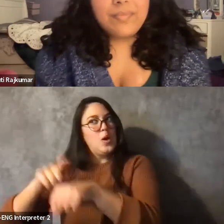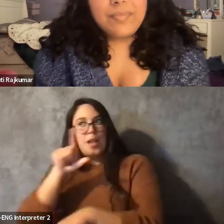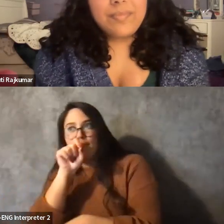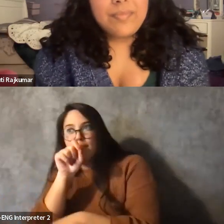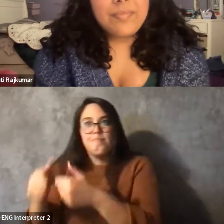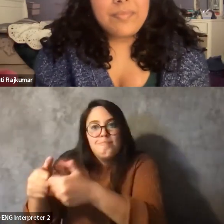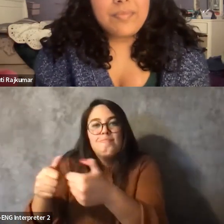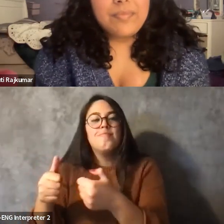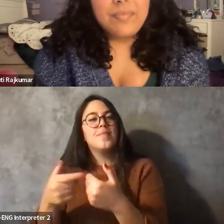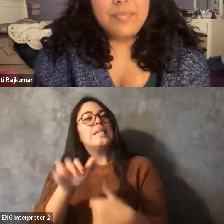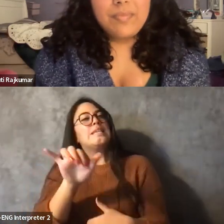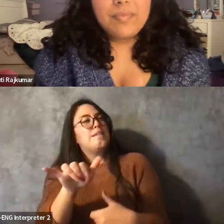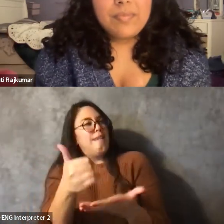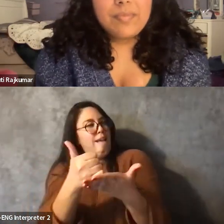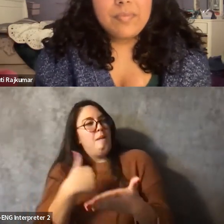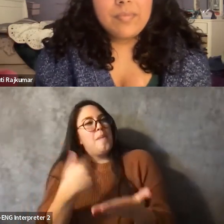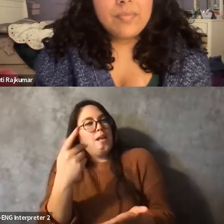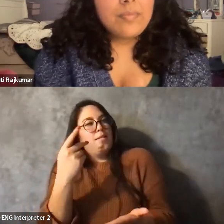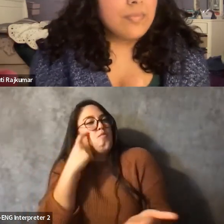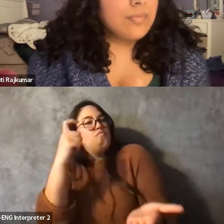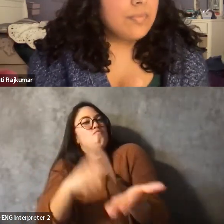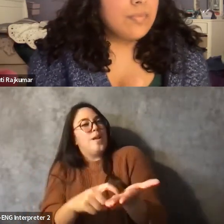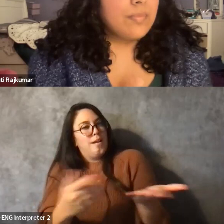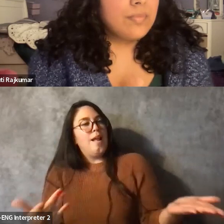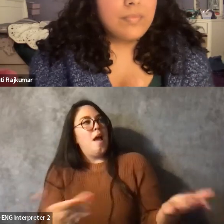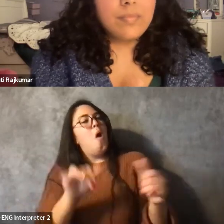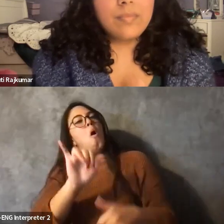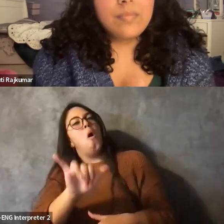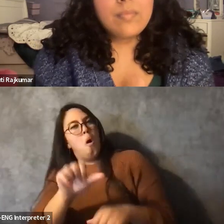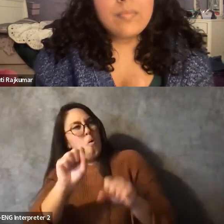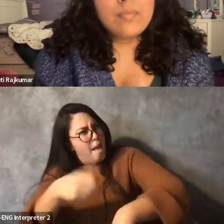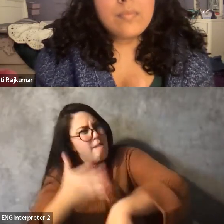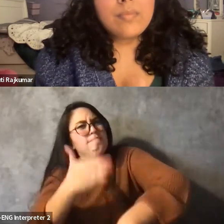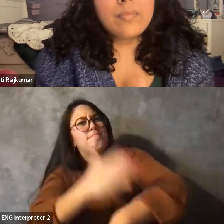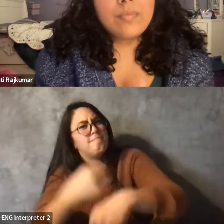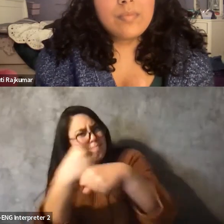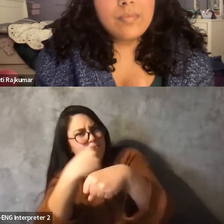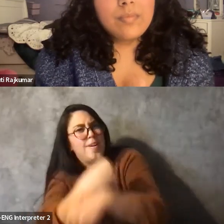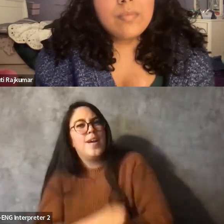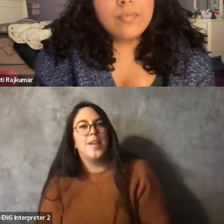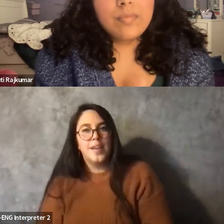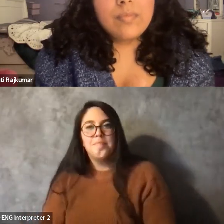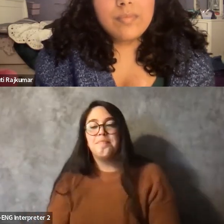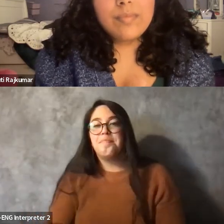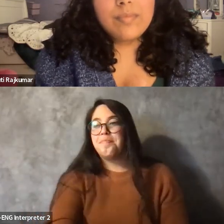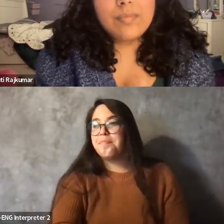So what I really appreciate about both of your stories is that that first spark of making a big change can be something as simple